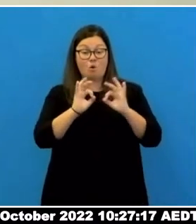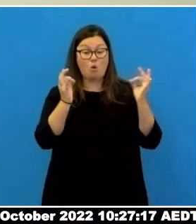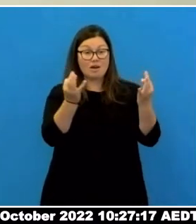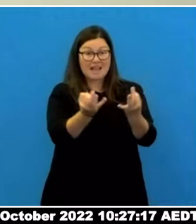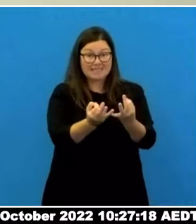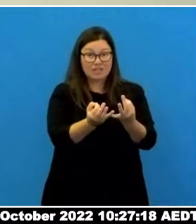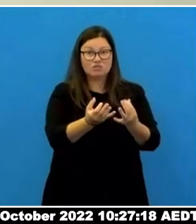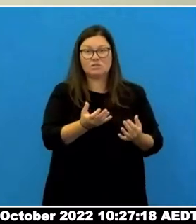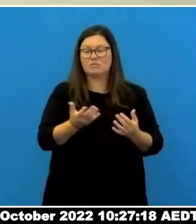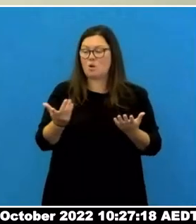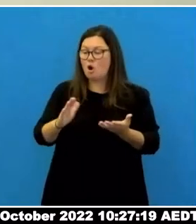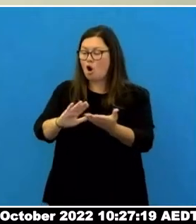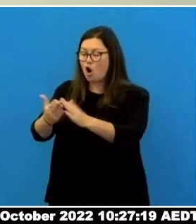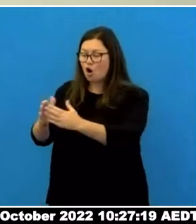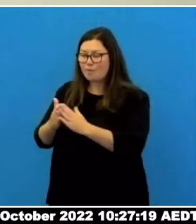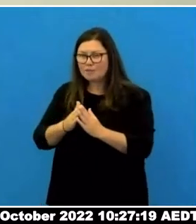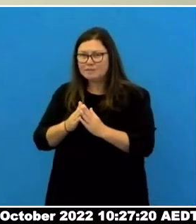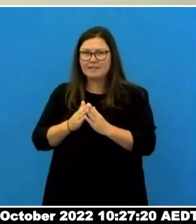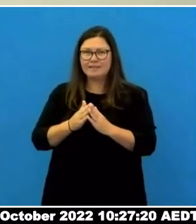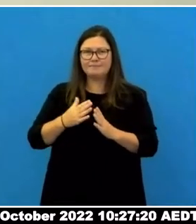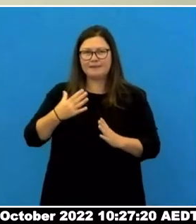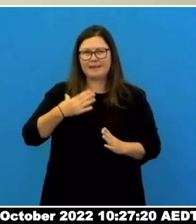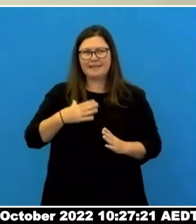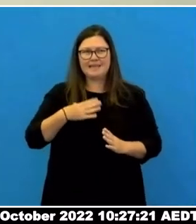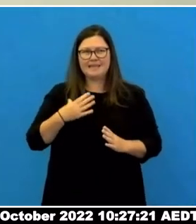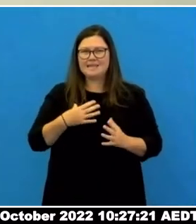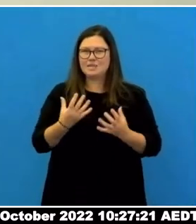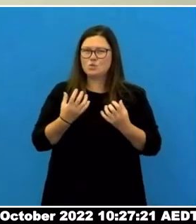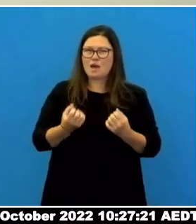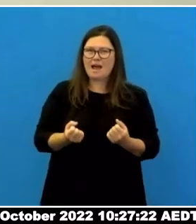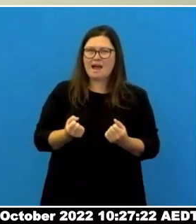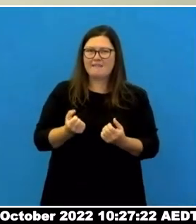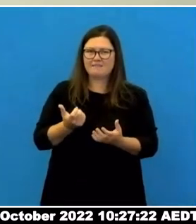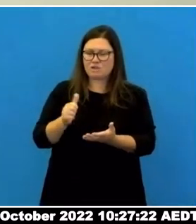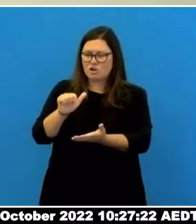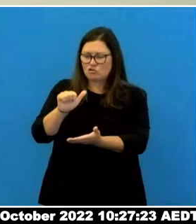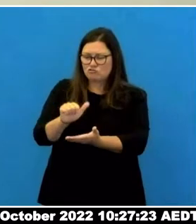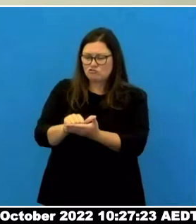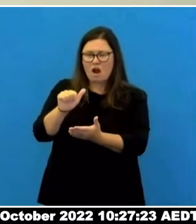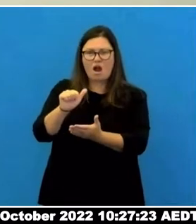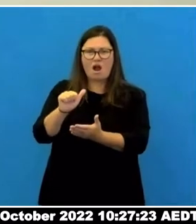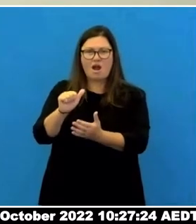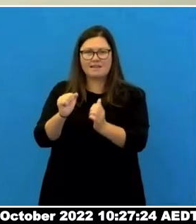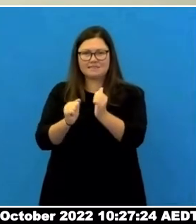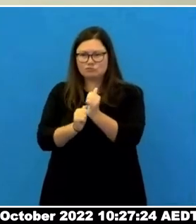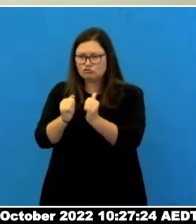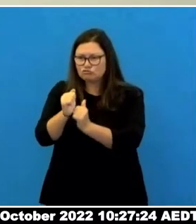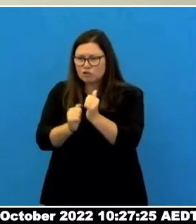having the right sort of structures that embody a capacity for senior people,